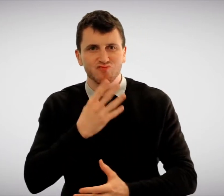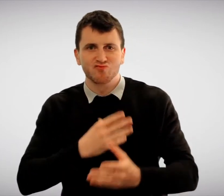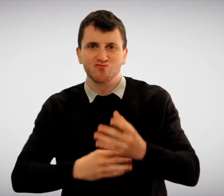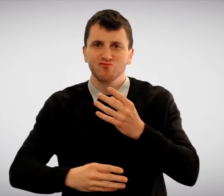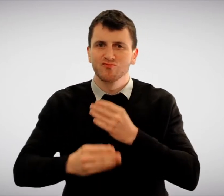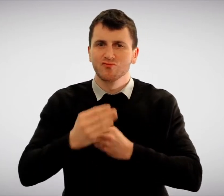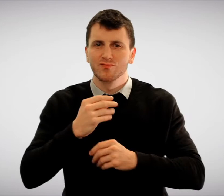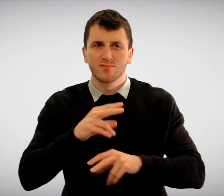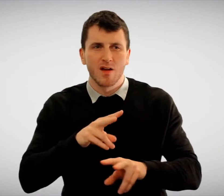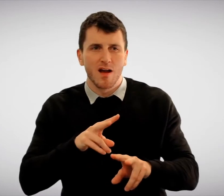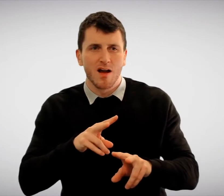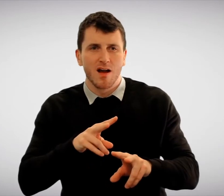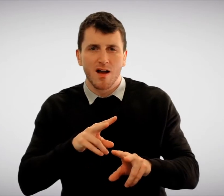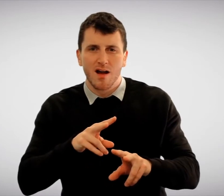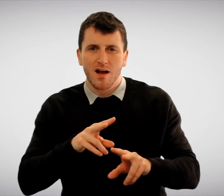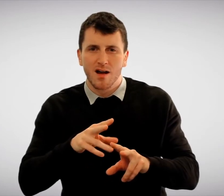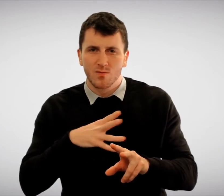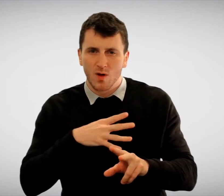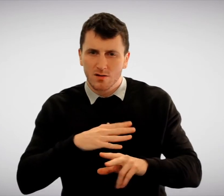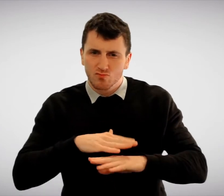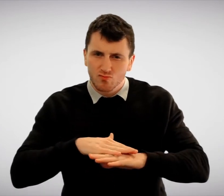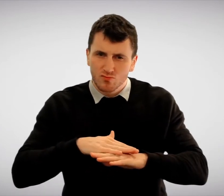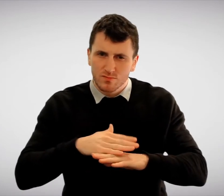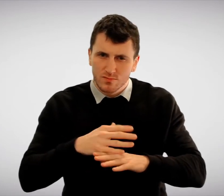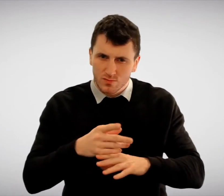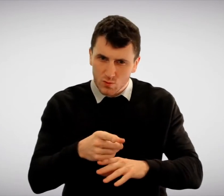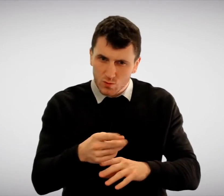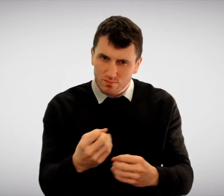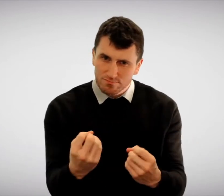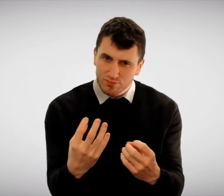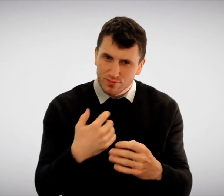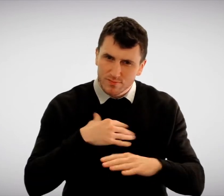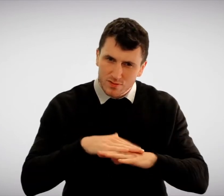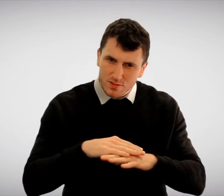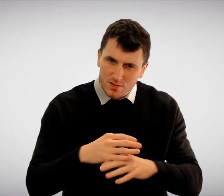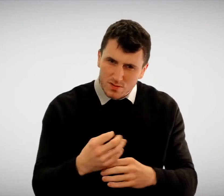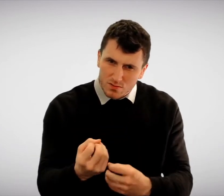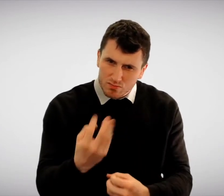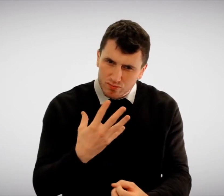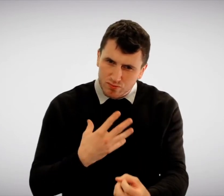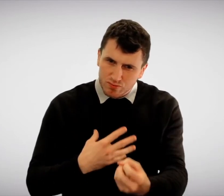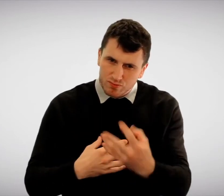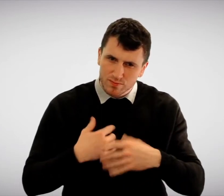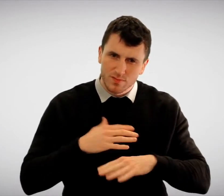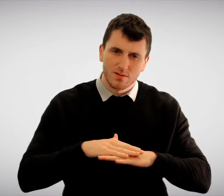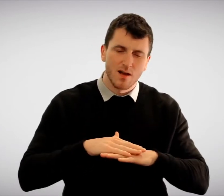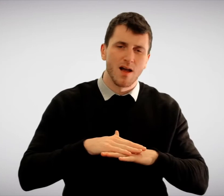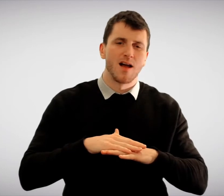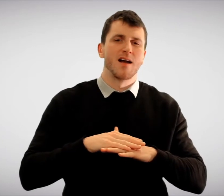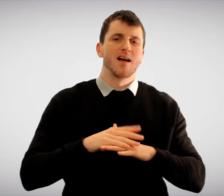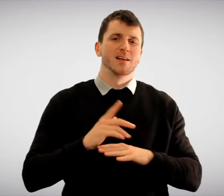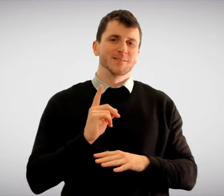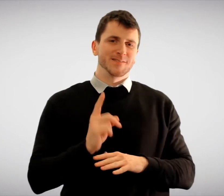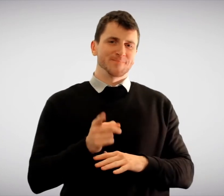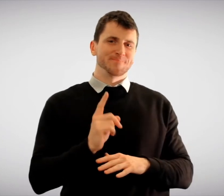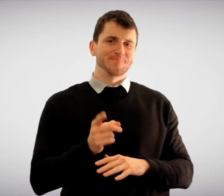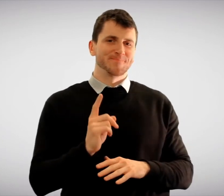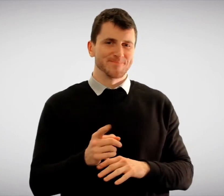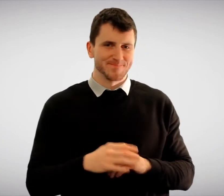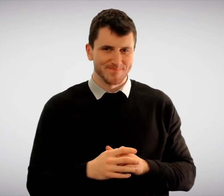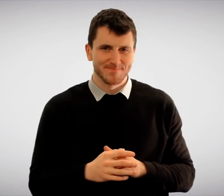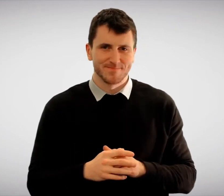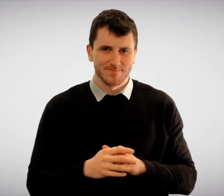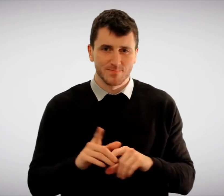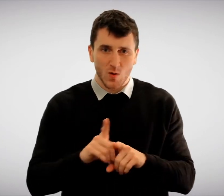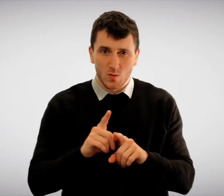It’s also a lot of fun, and you get to tell us what to do!